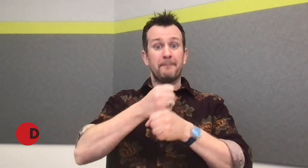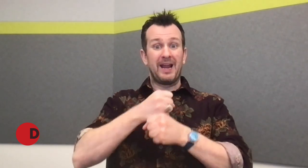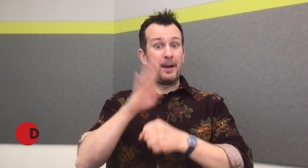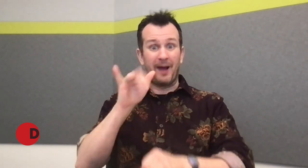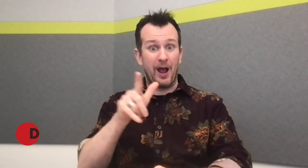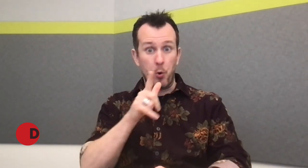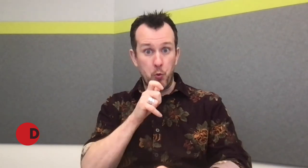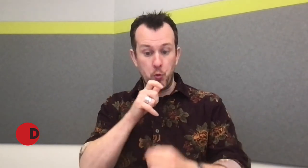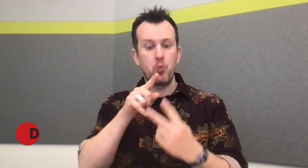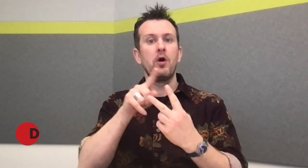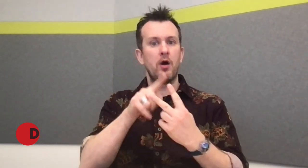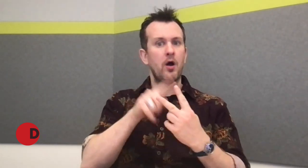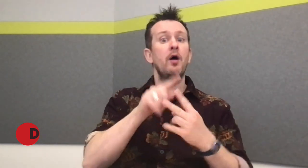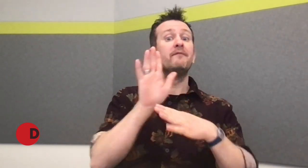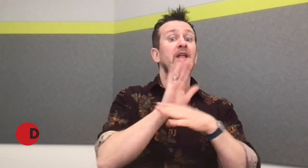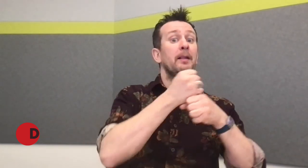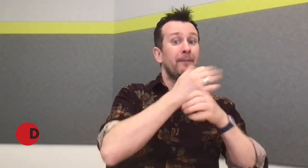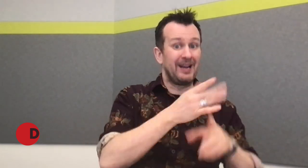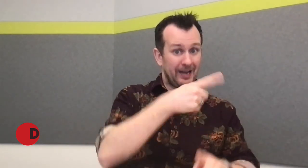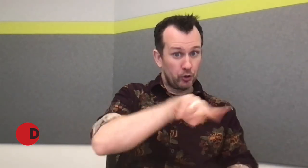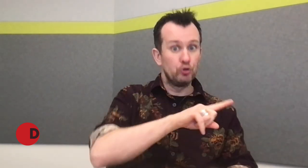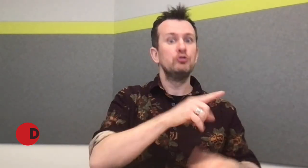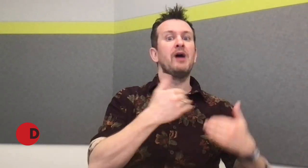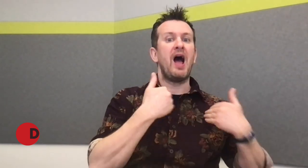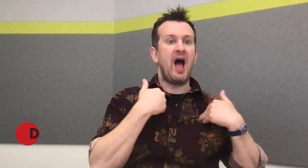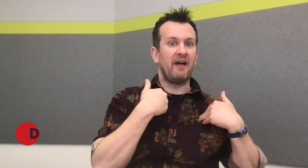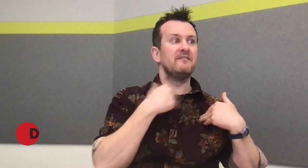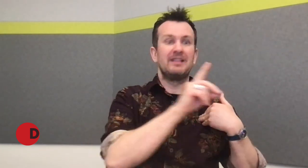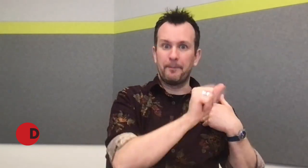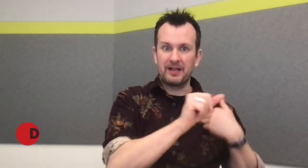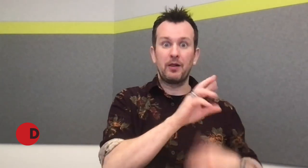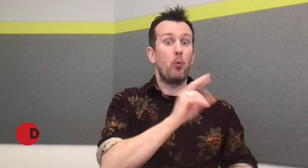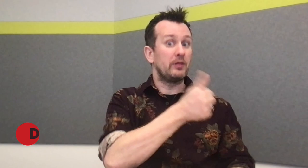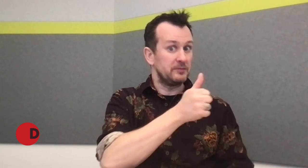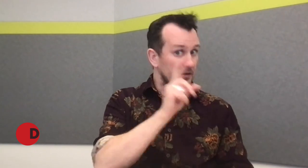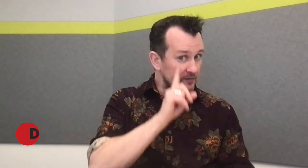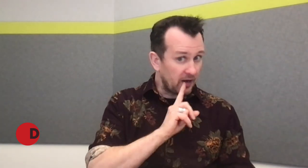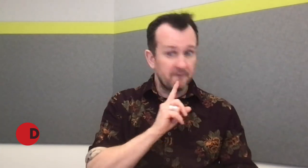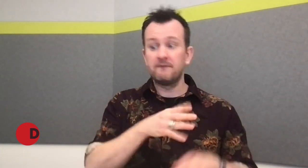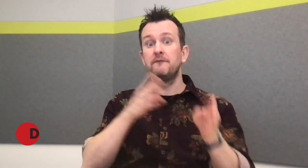who either have a disability or are Deaf and